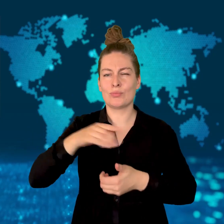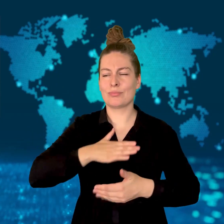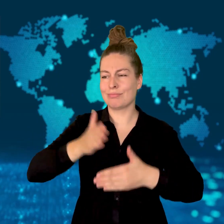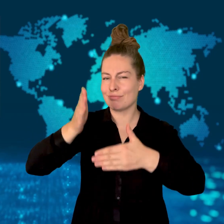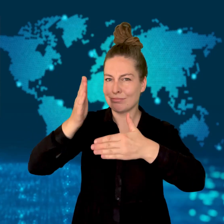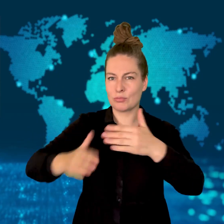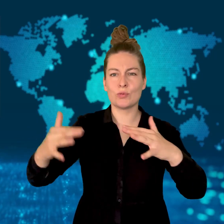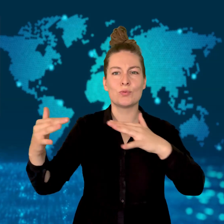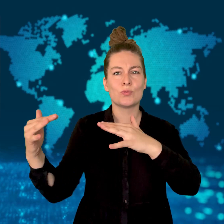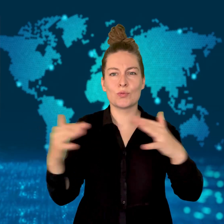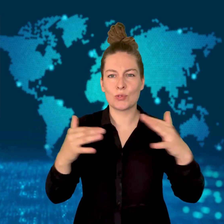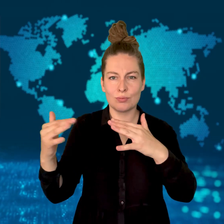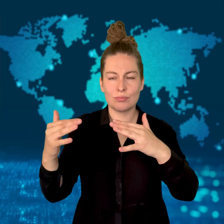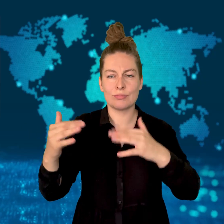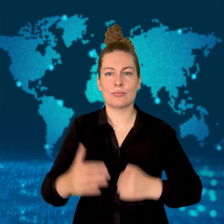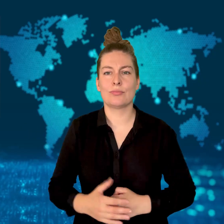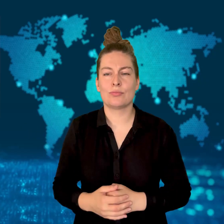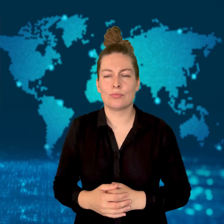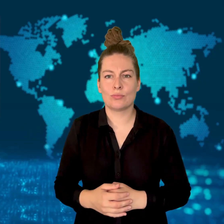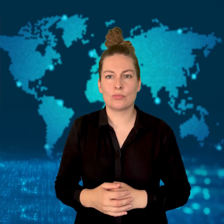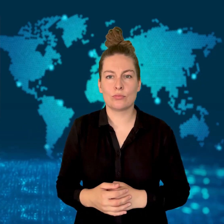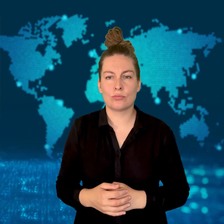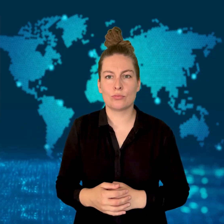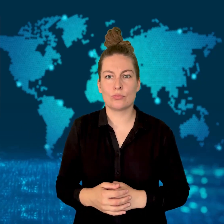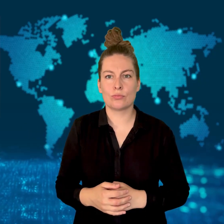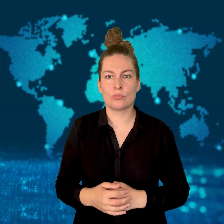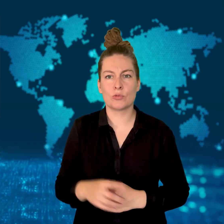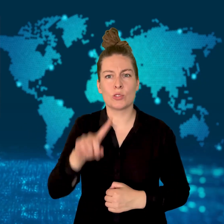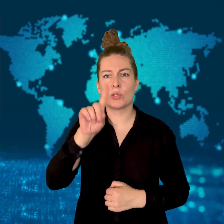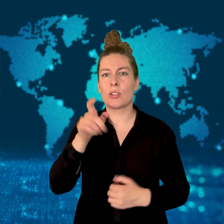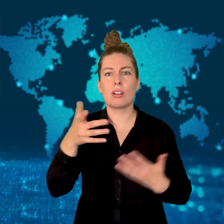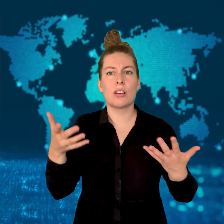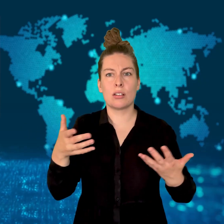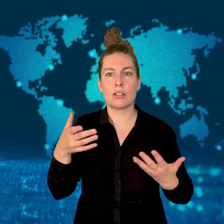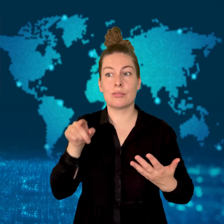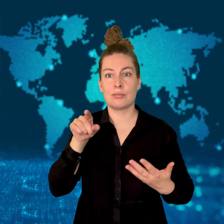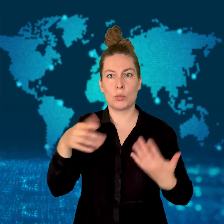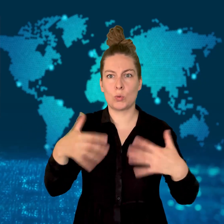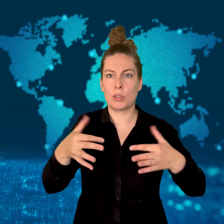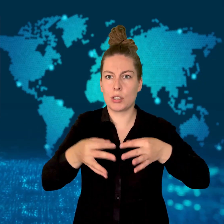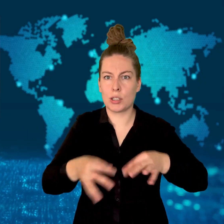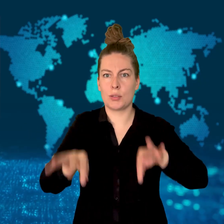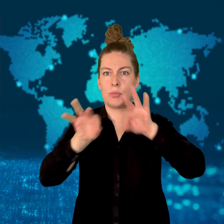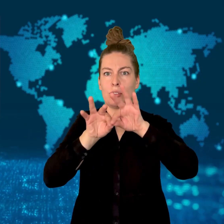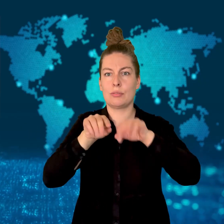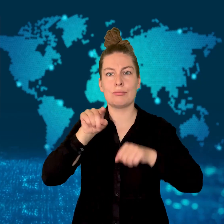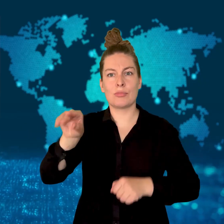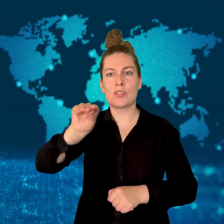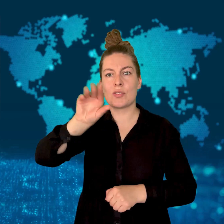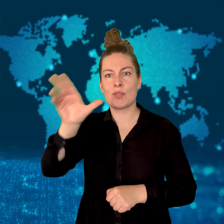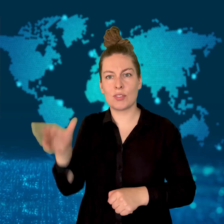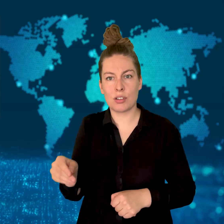in hopes of ending the Ukrainian war.